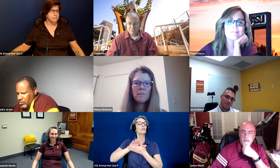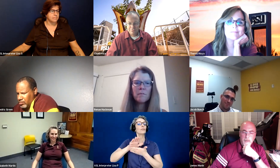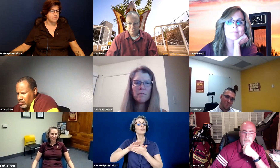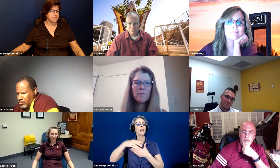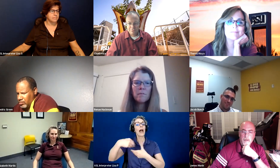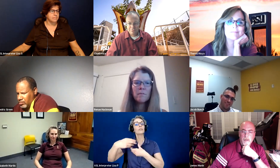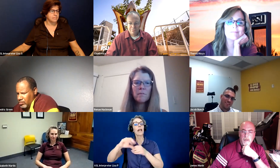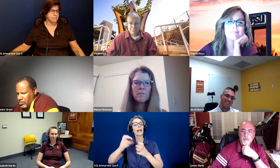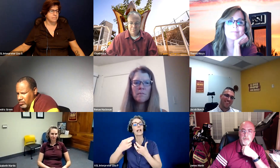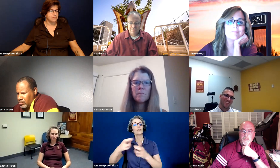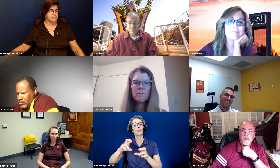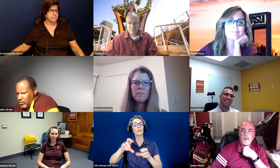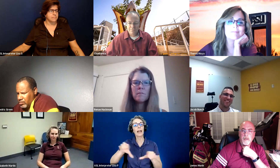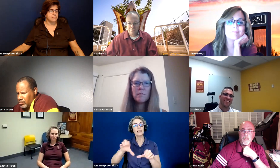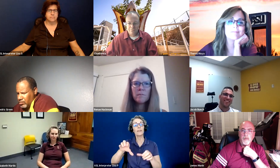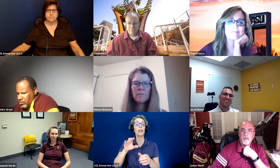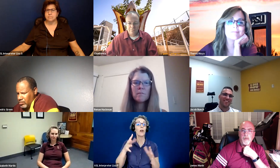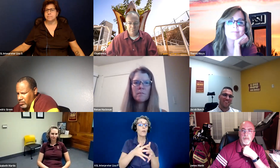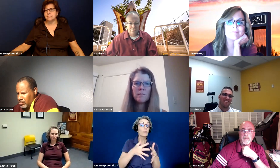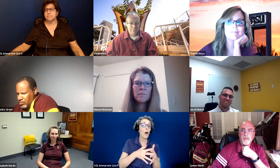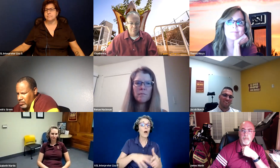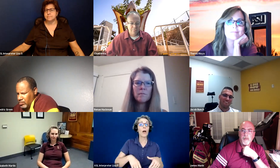and in all the sports facilities. I mean, sendable stadium